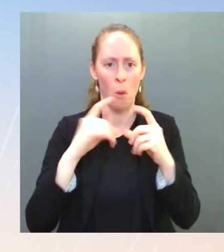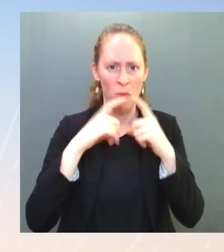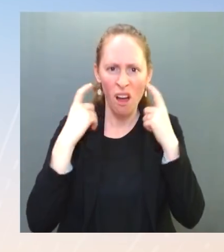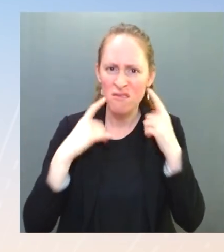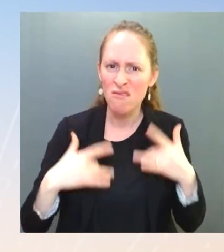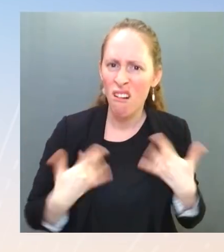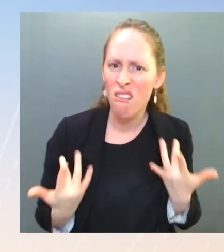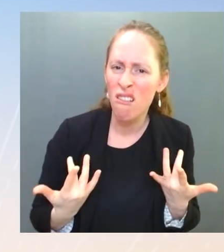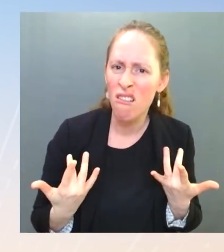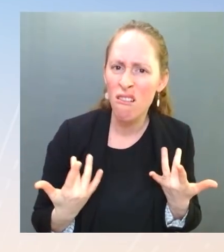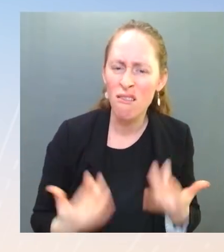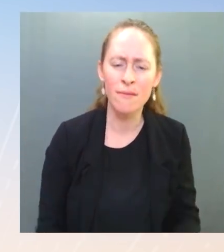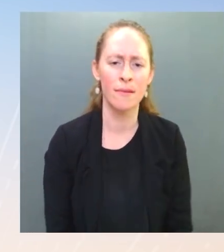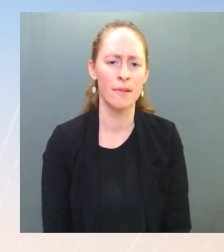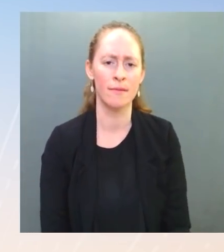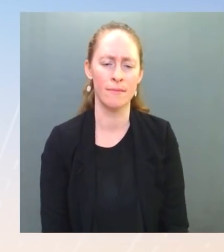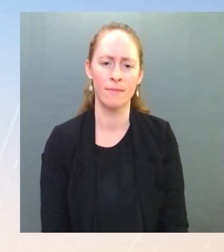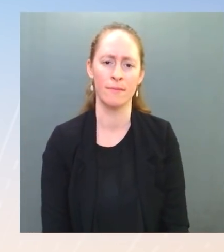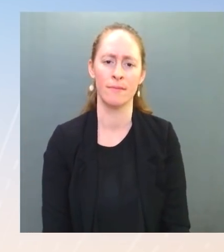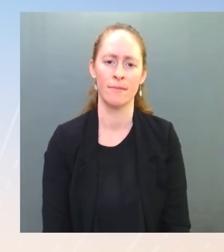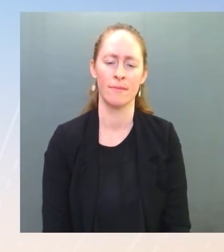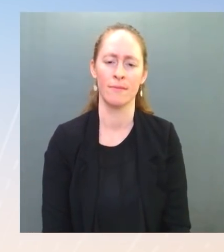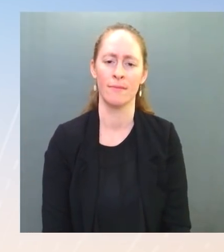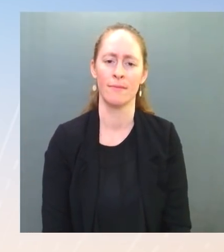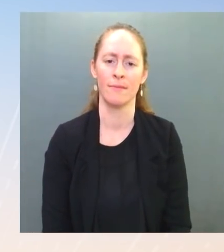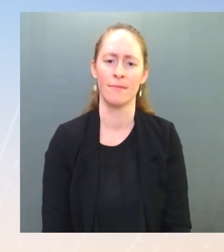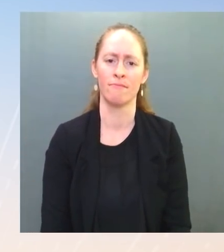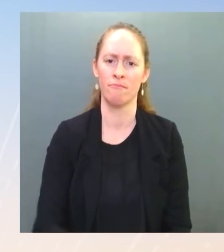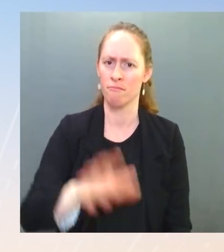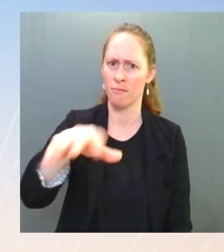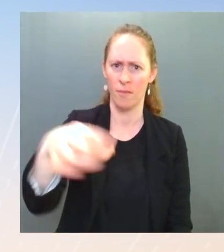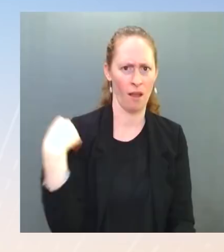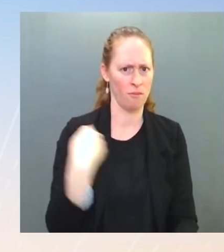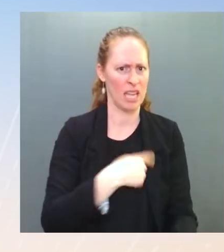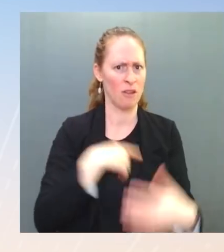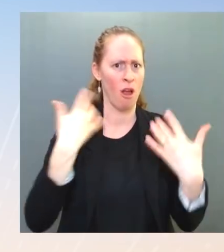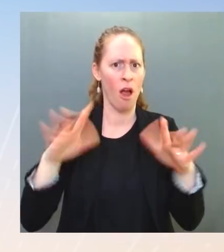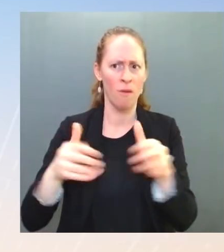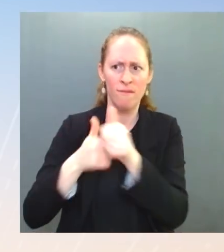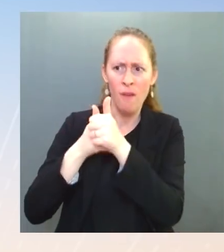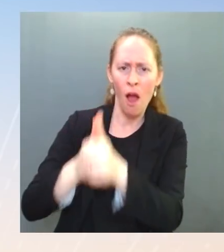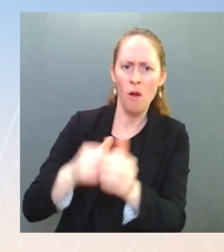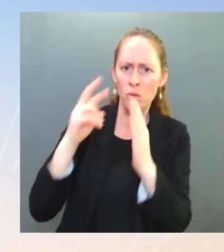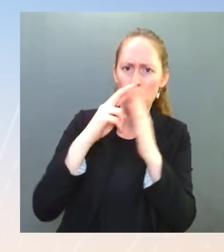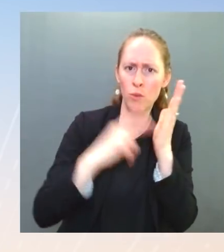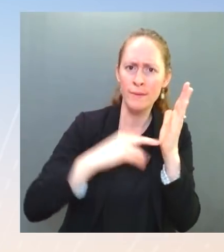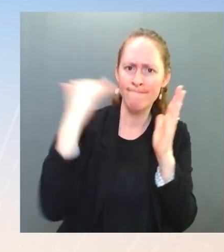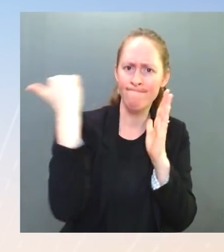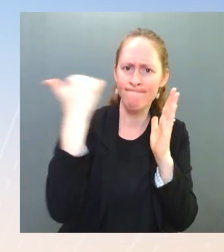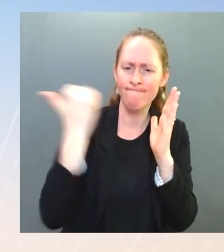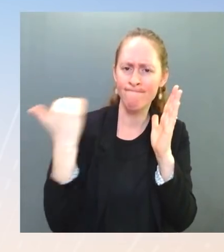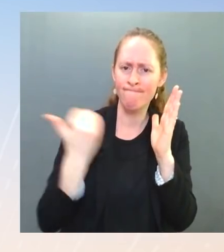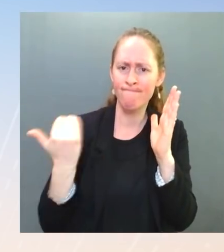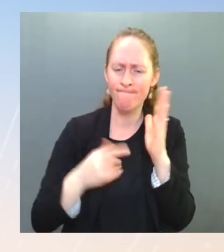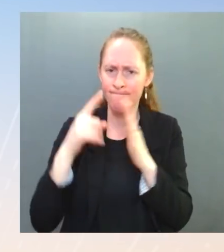And there were moments when she was not wearing a mask inside, including in a photo, but she was wearing it 99.9 percent of the time.